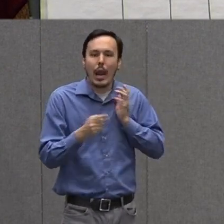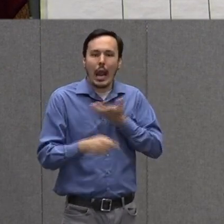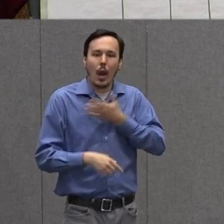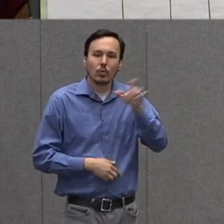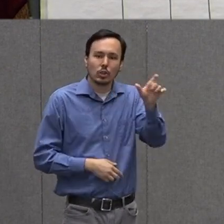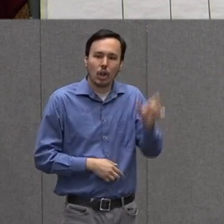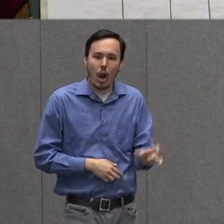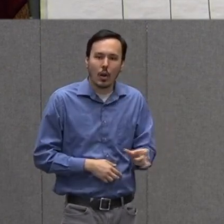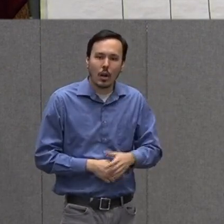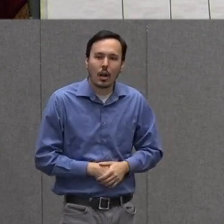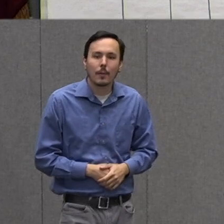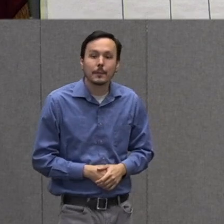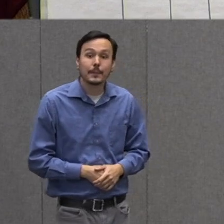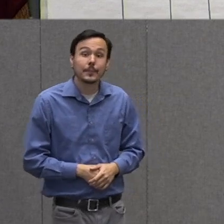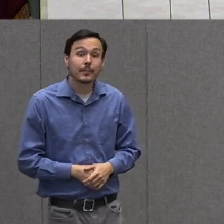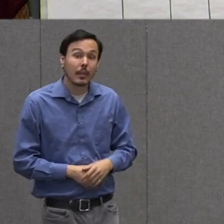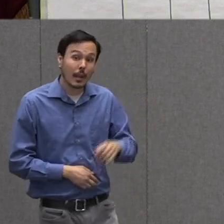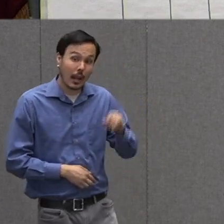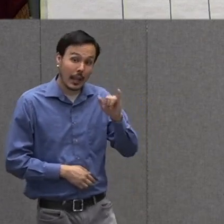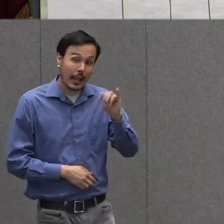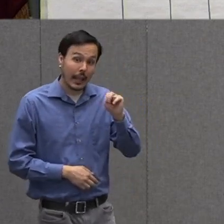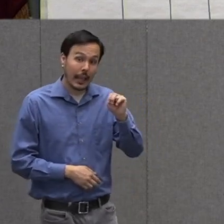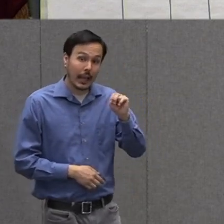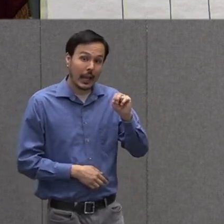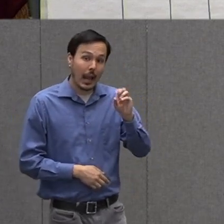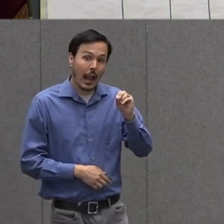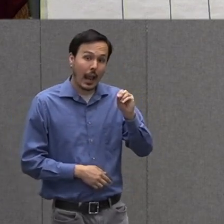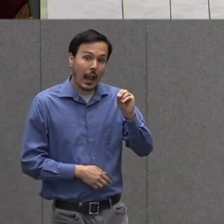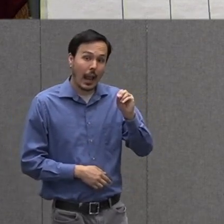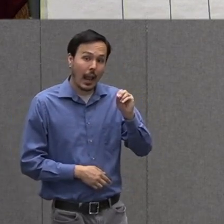In our communities.